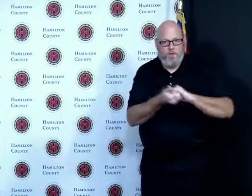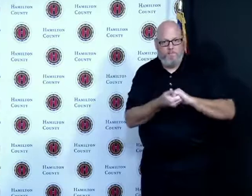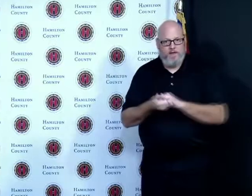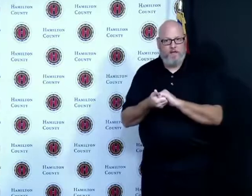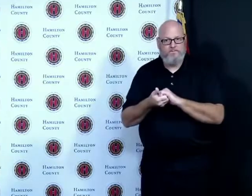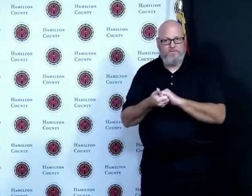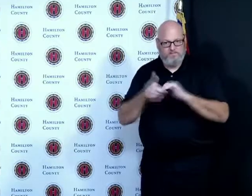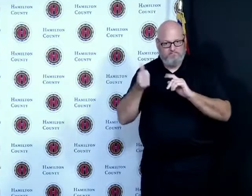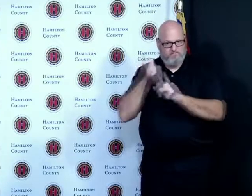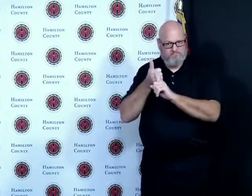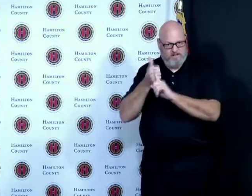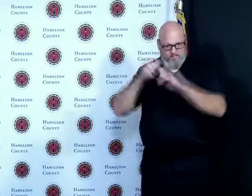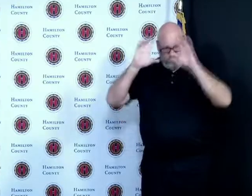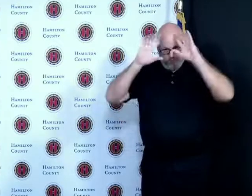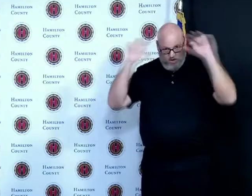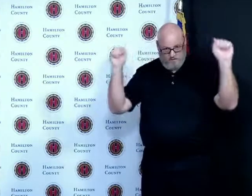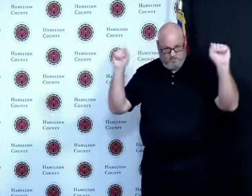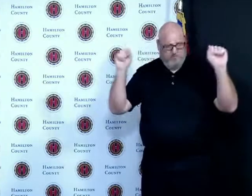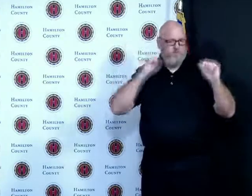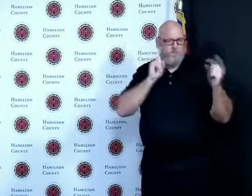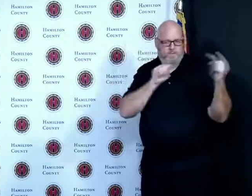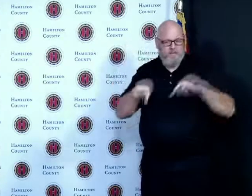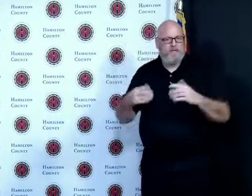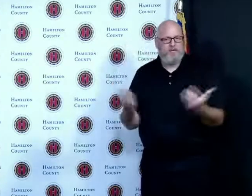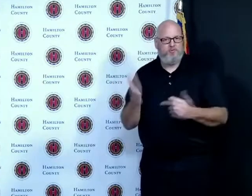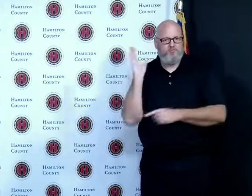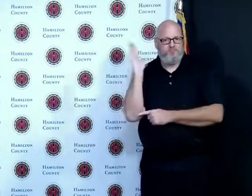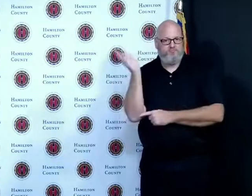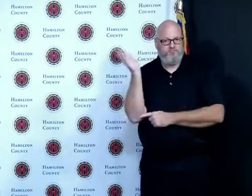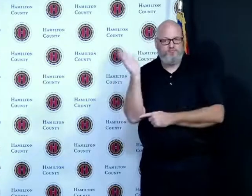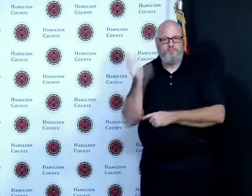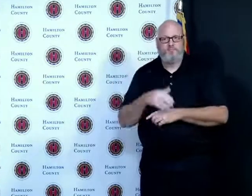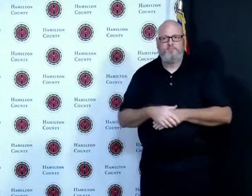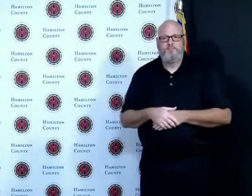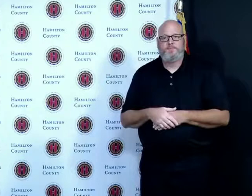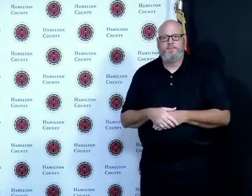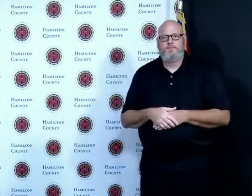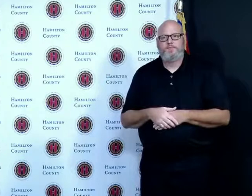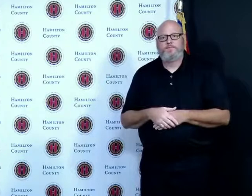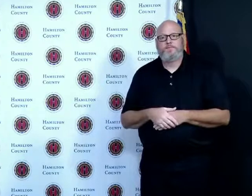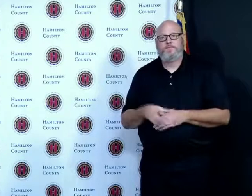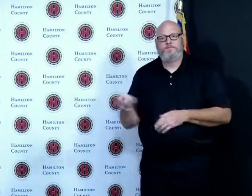County has access to getting signed up for the vaccine and so she has been been doing quite